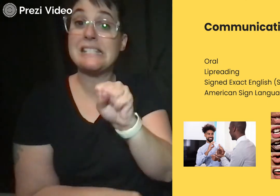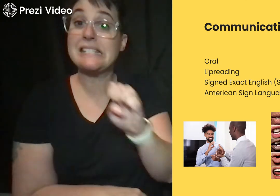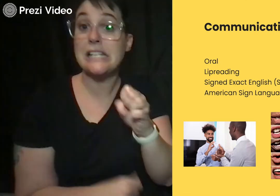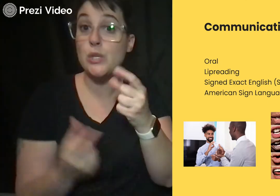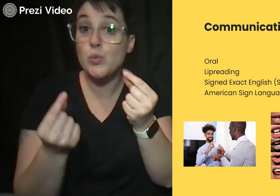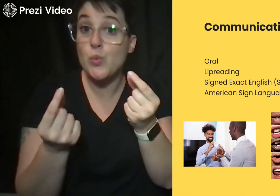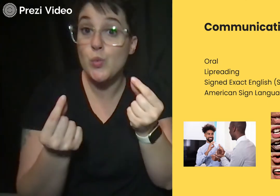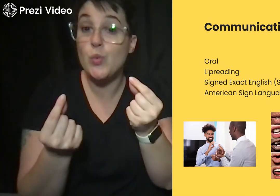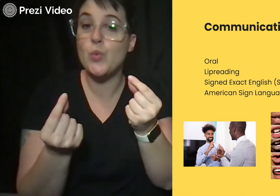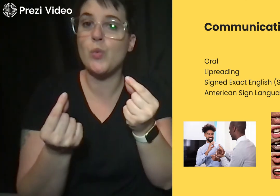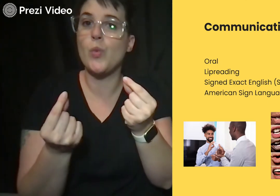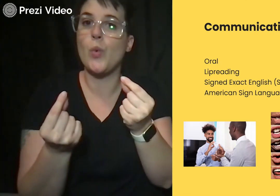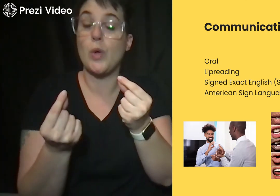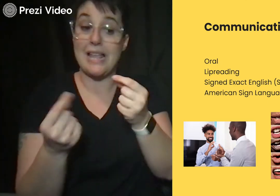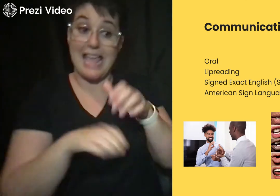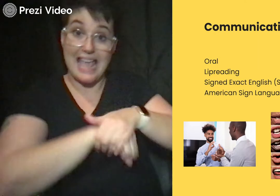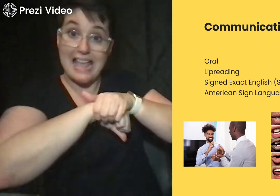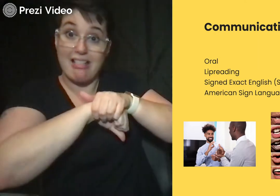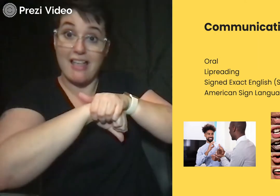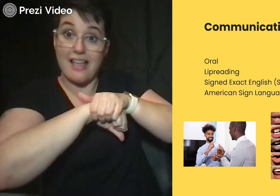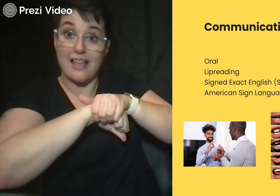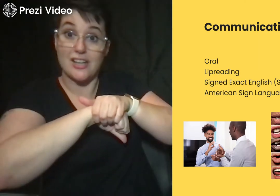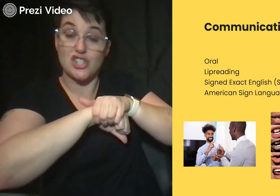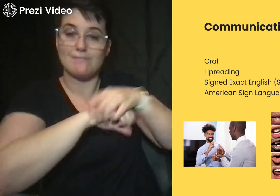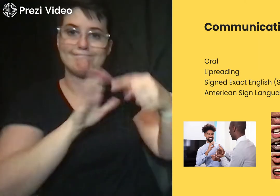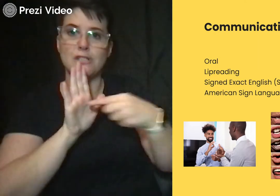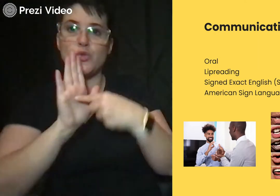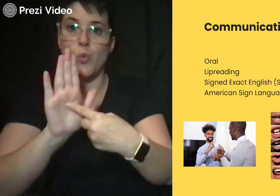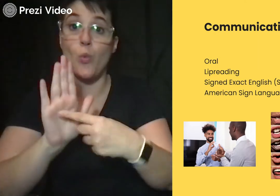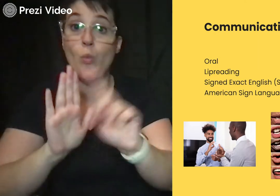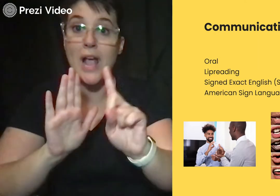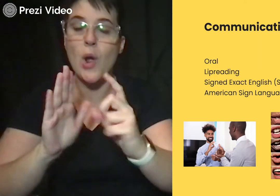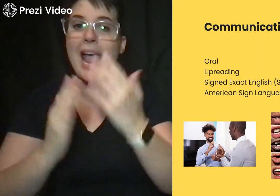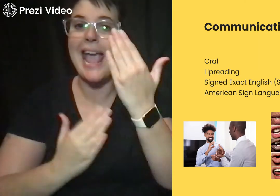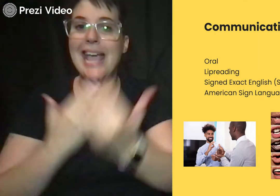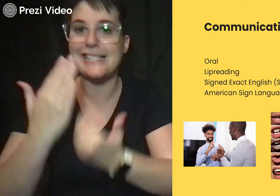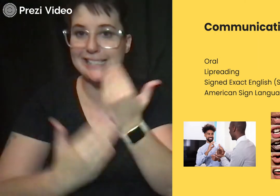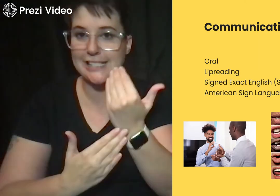SEE takes English and puts it on the hands.